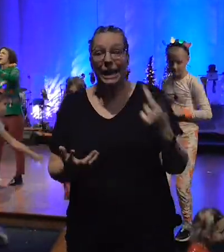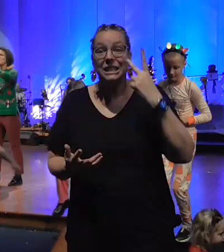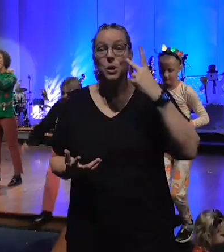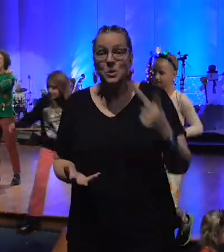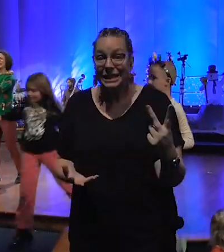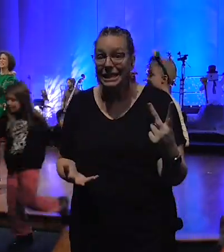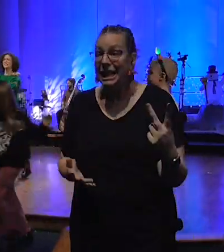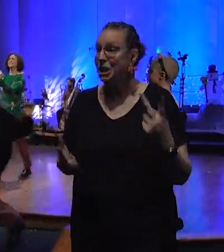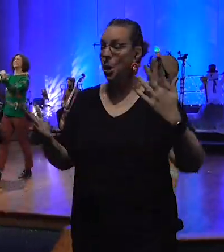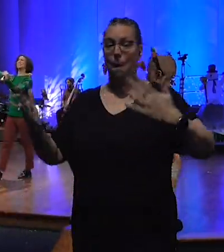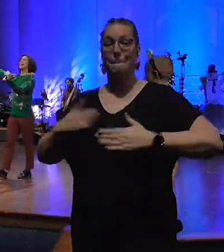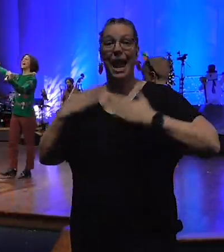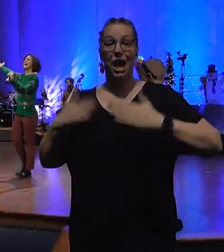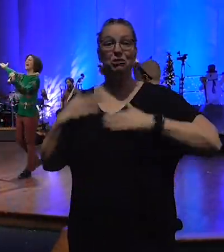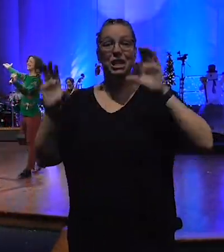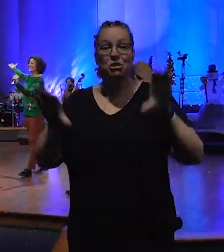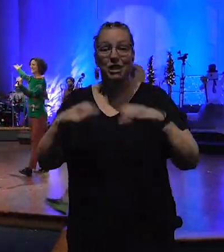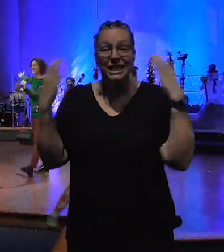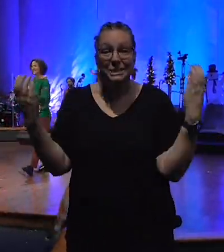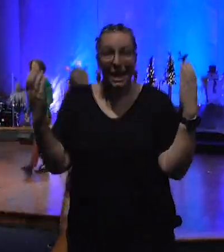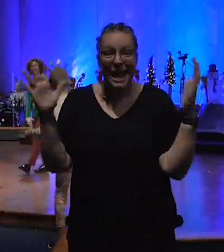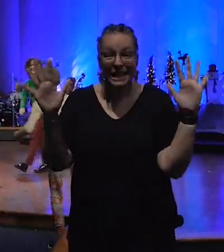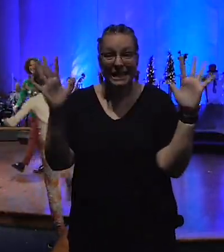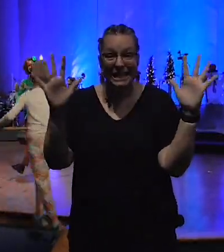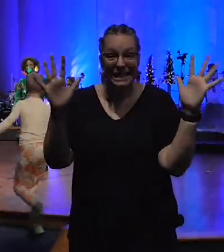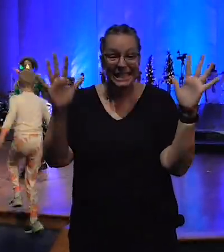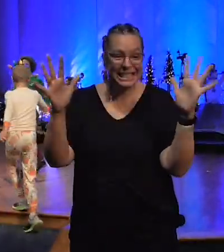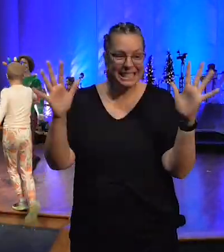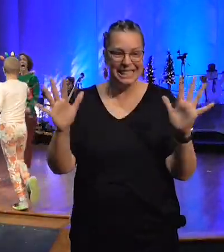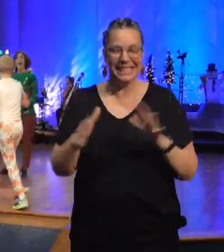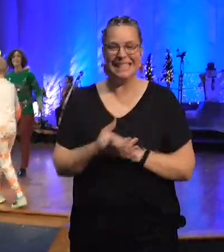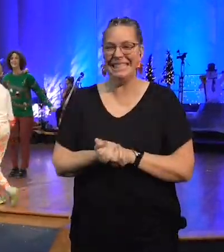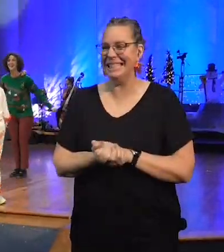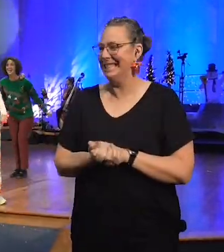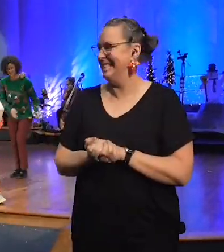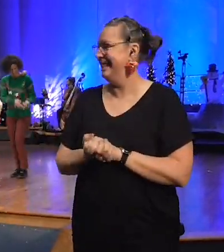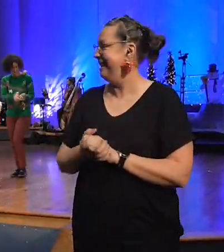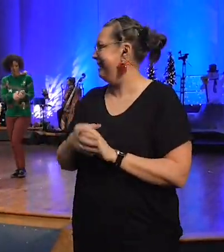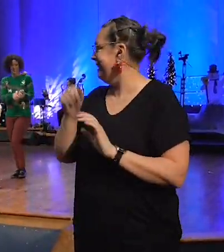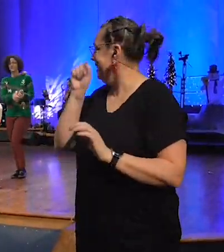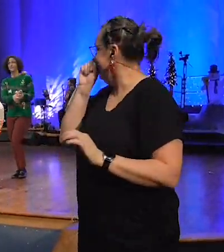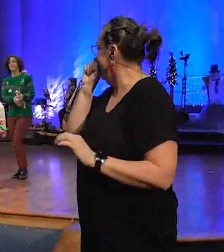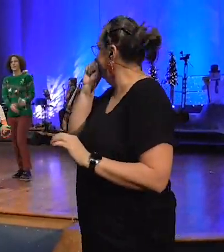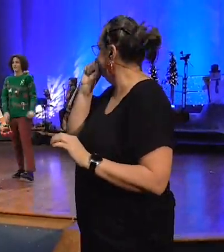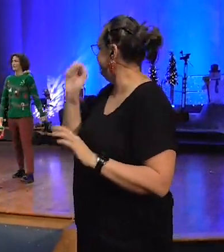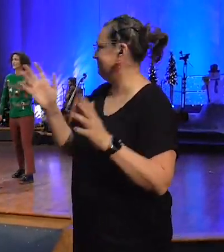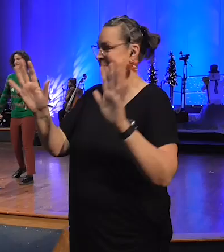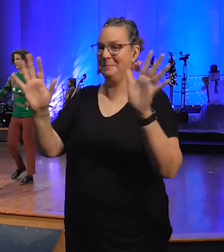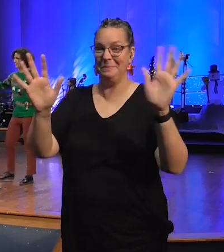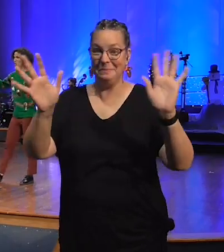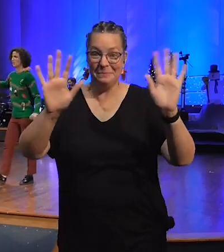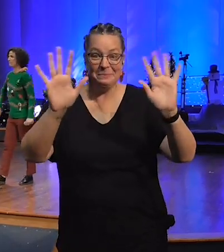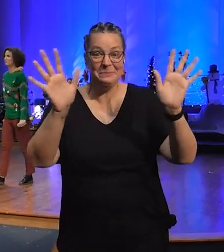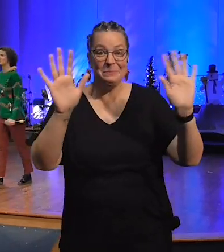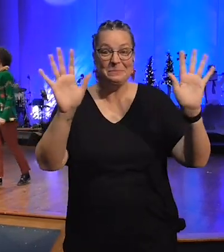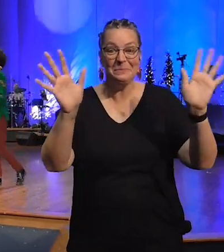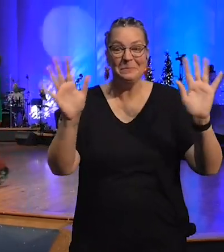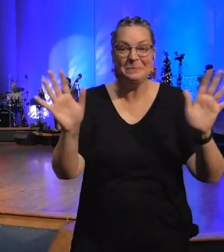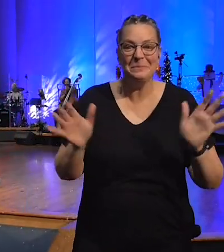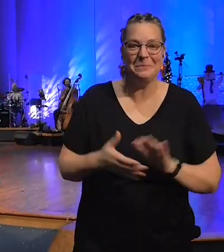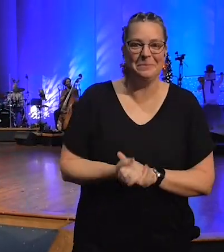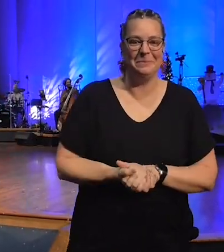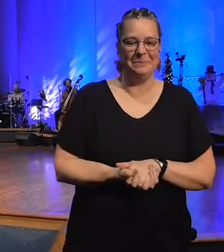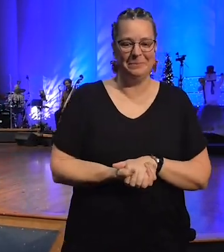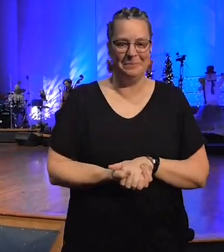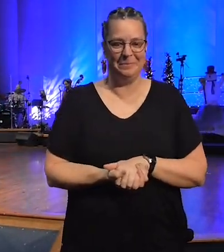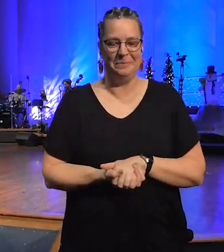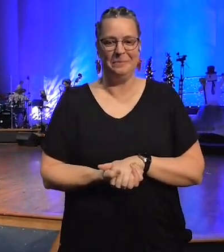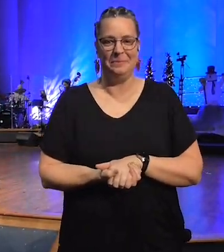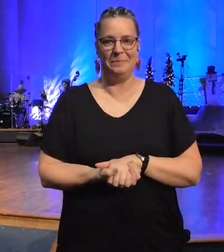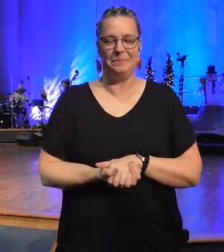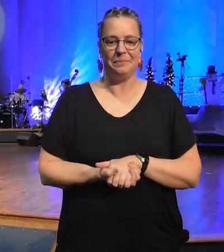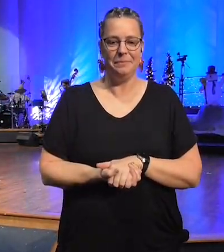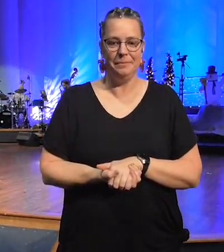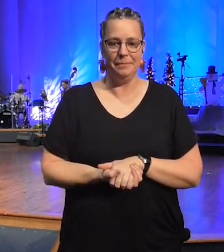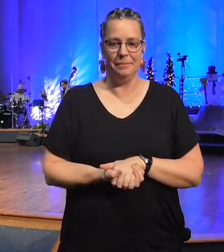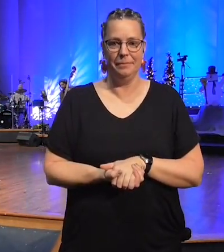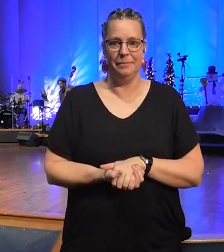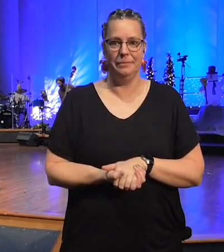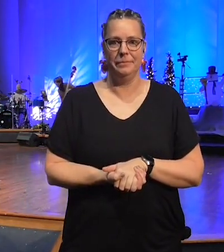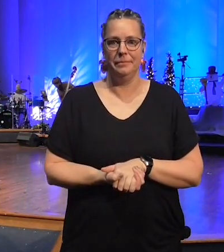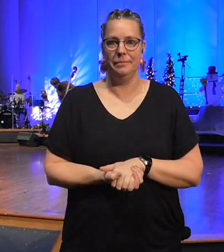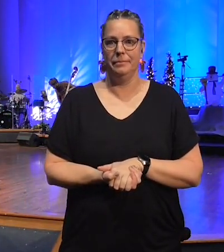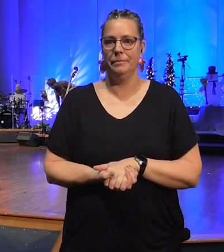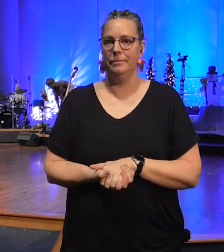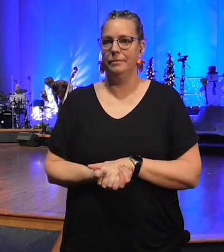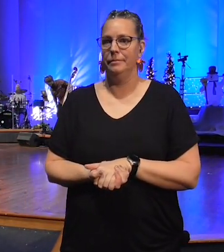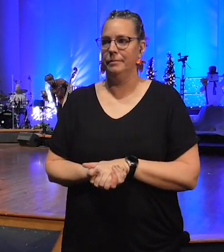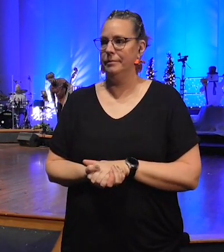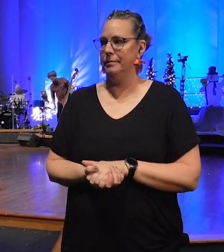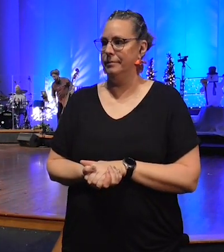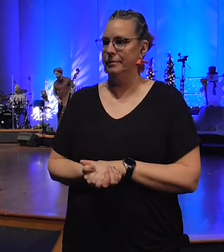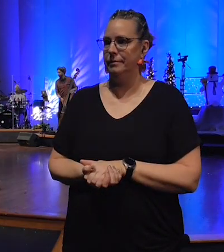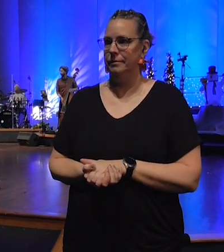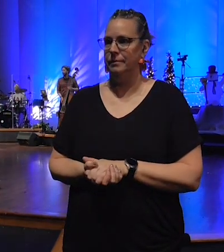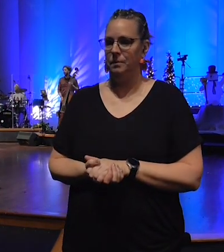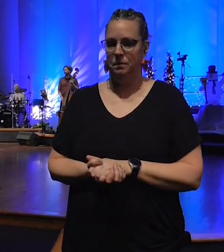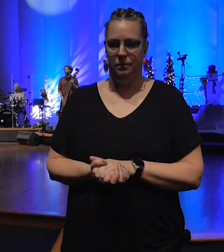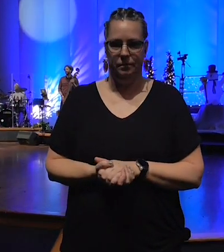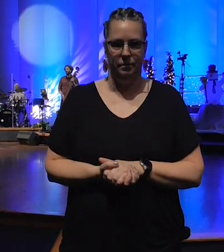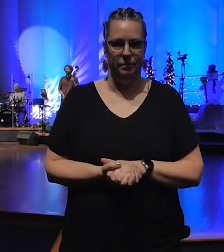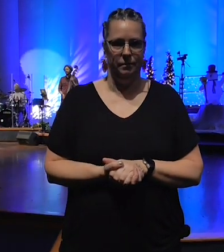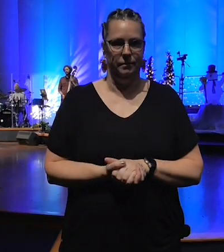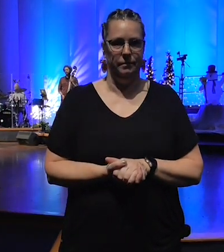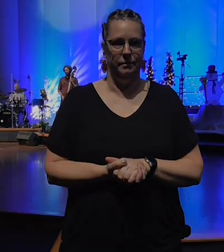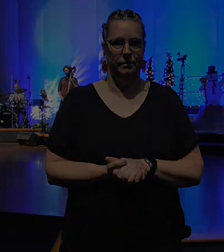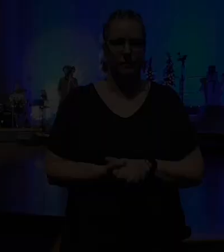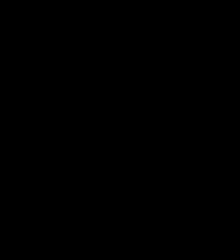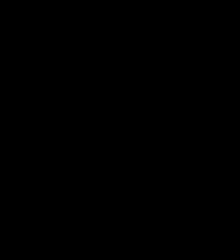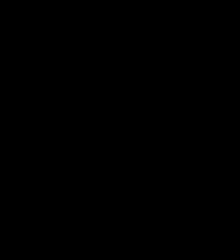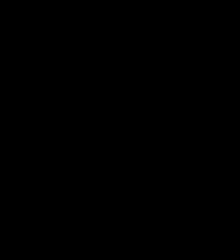in the lobby and Santa is waiting there to see you Merry Christmas